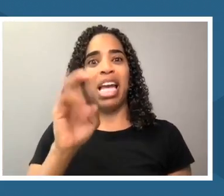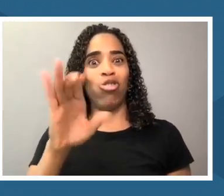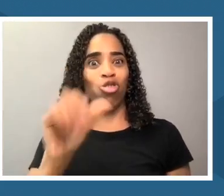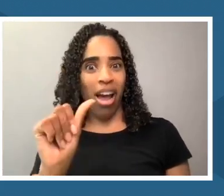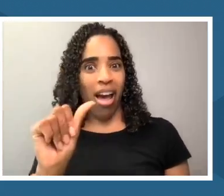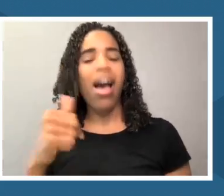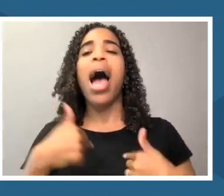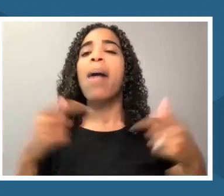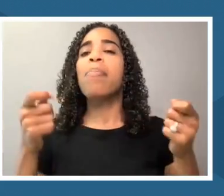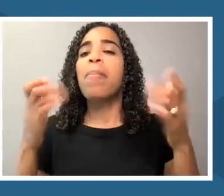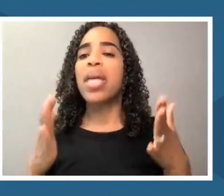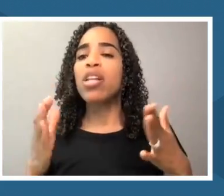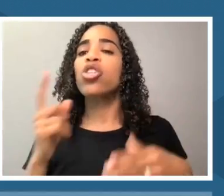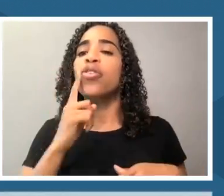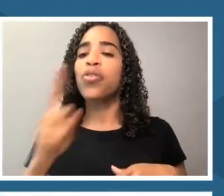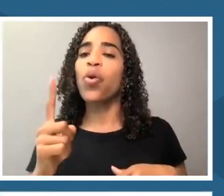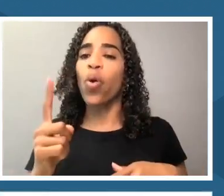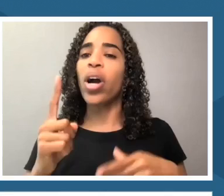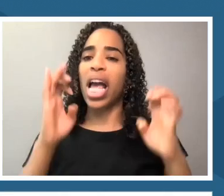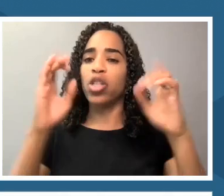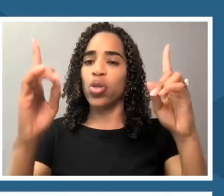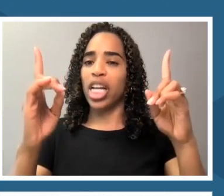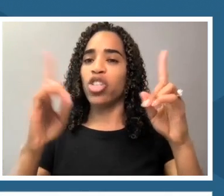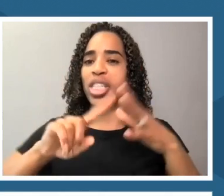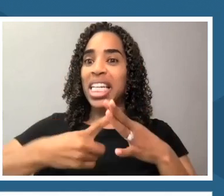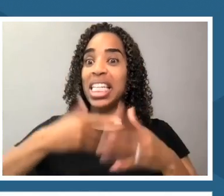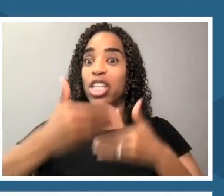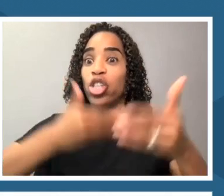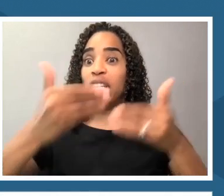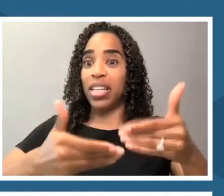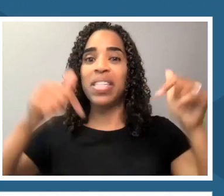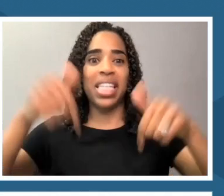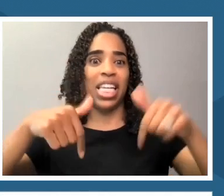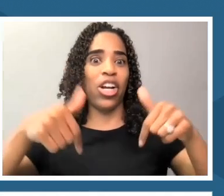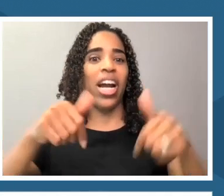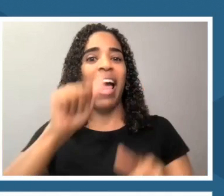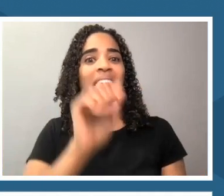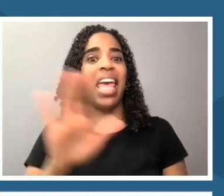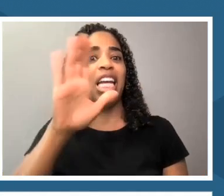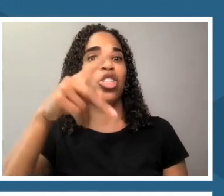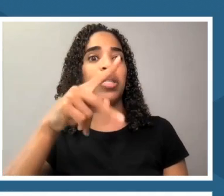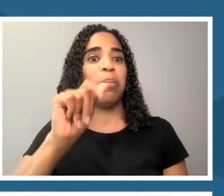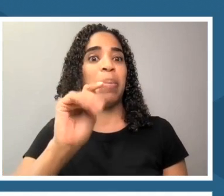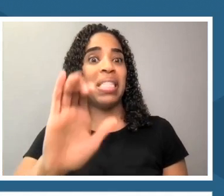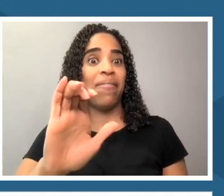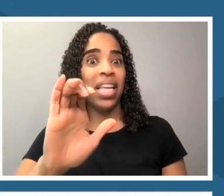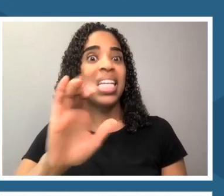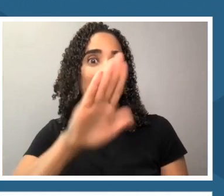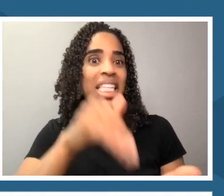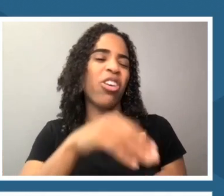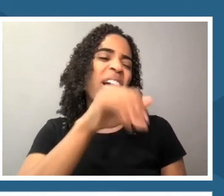education initiatives at the smithsonian asia pacific american center or aipac